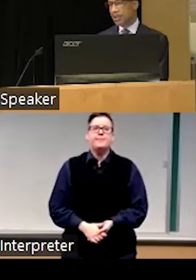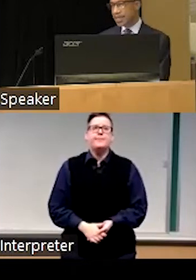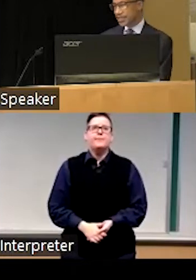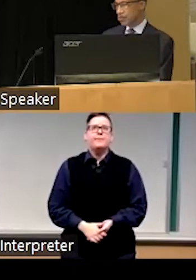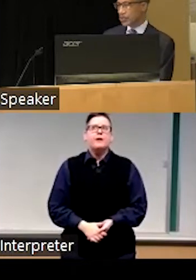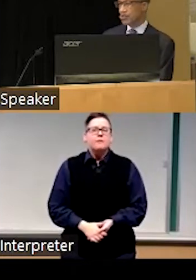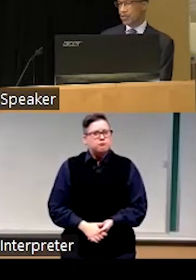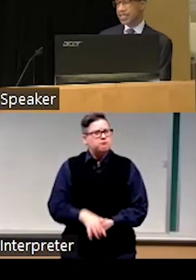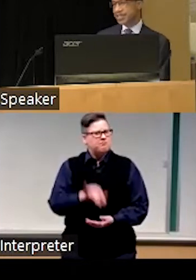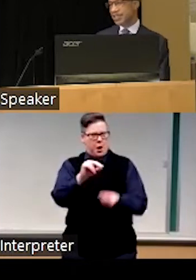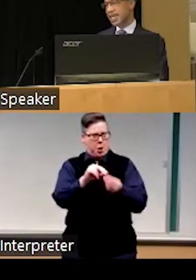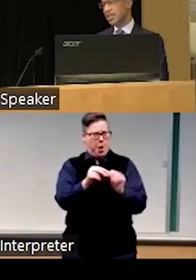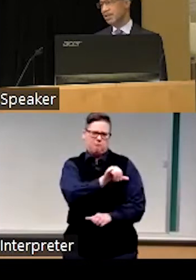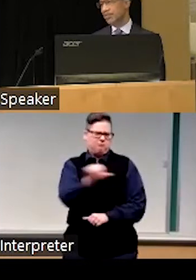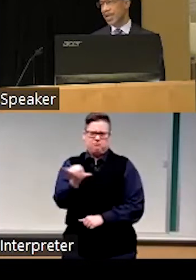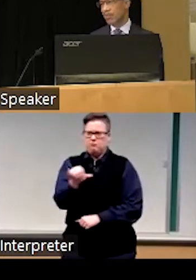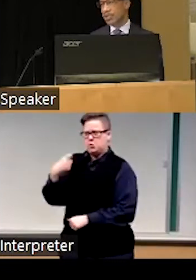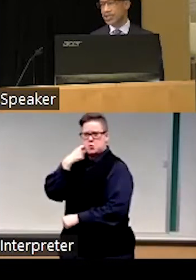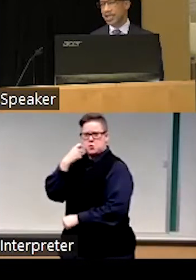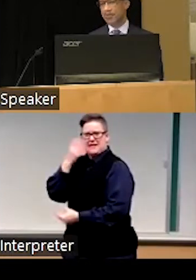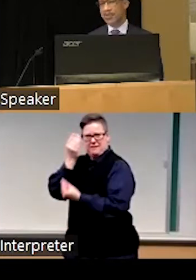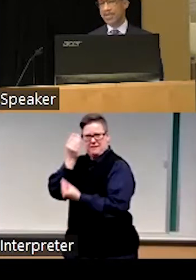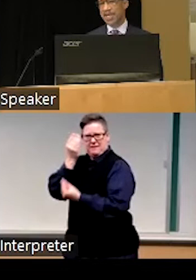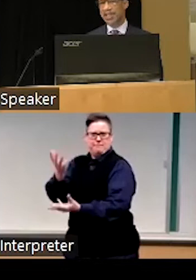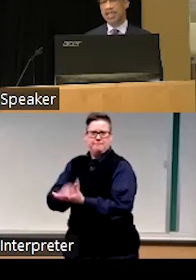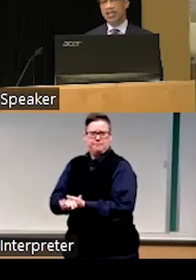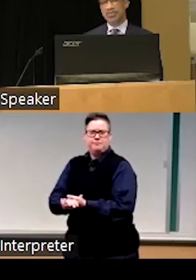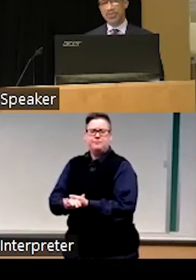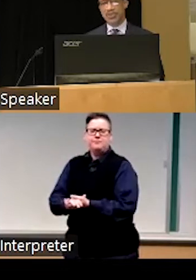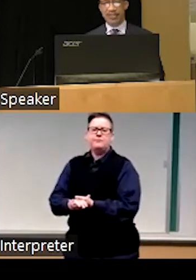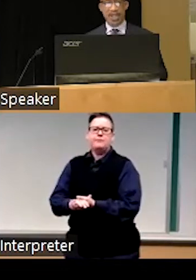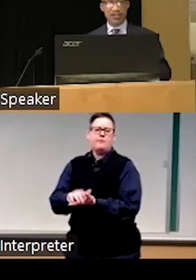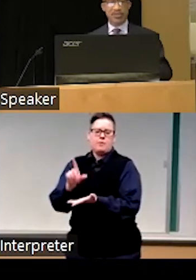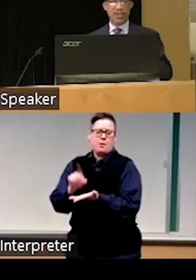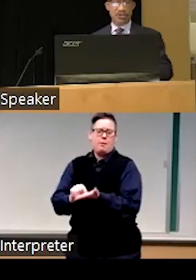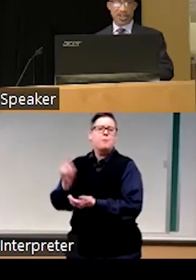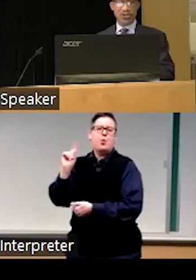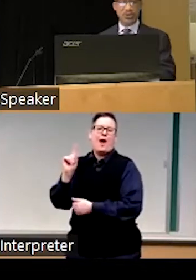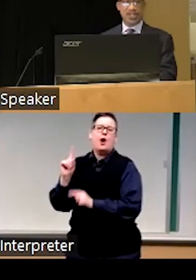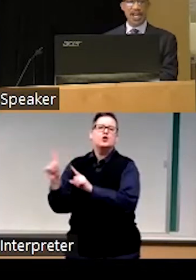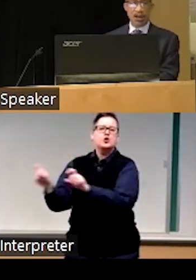quite similar to more recent data that was uh presented through the survey of drug use and